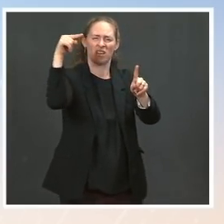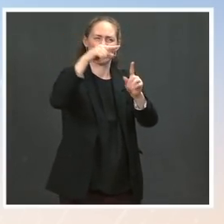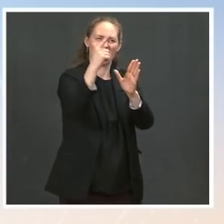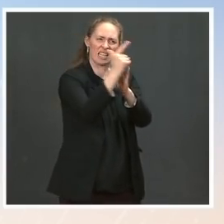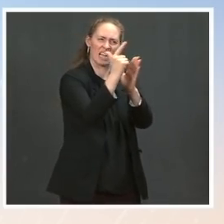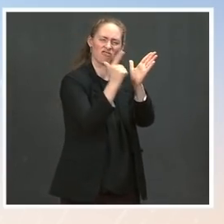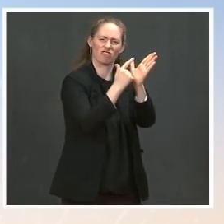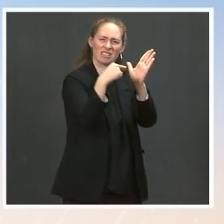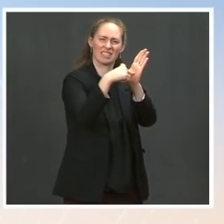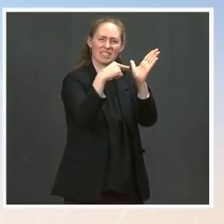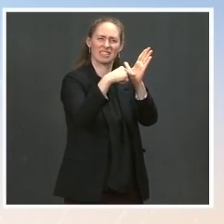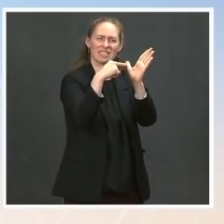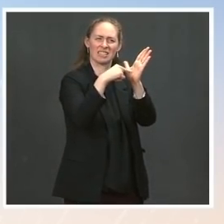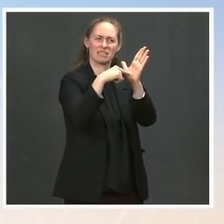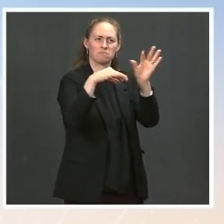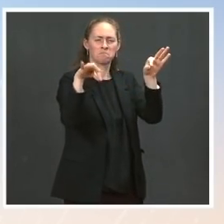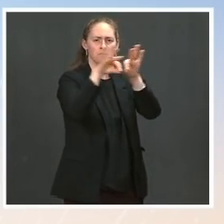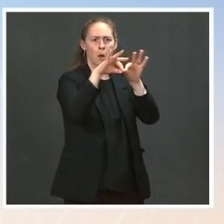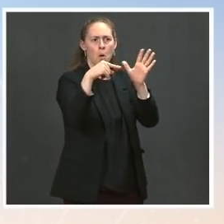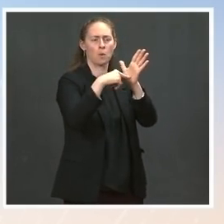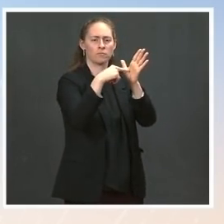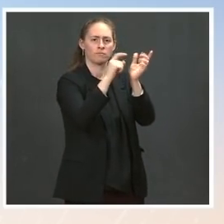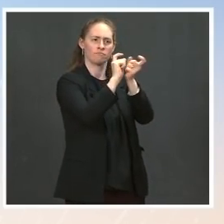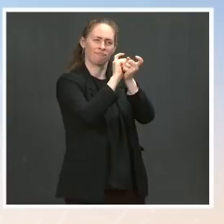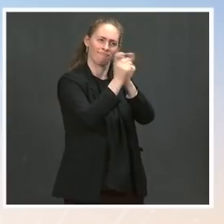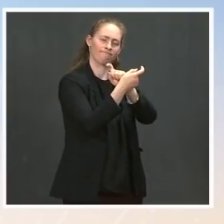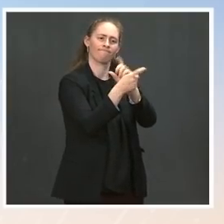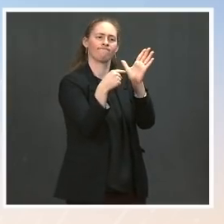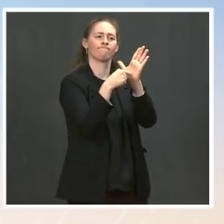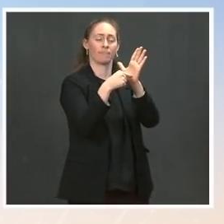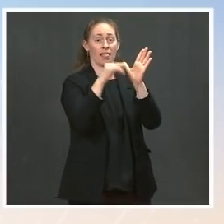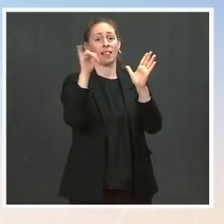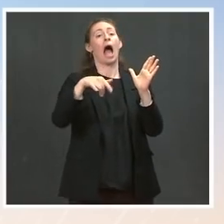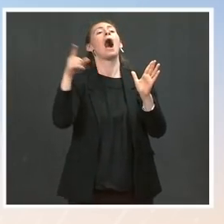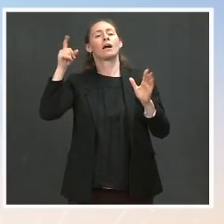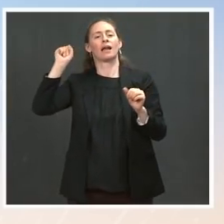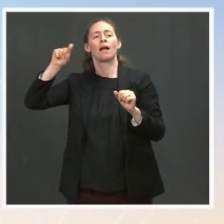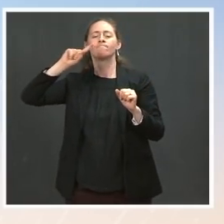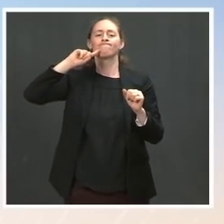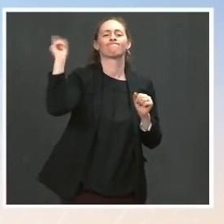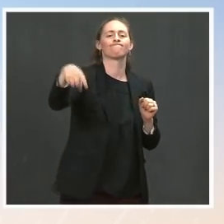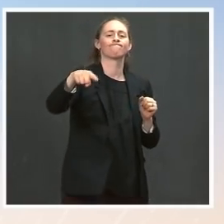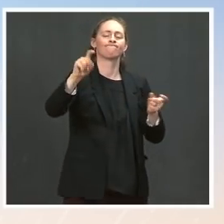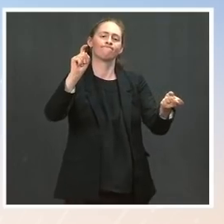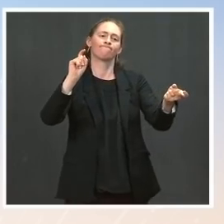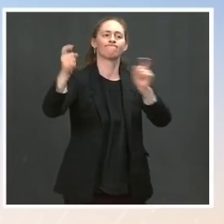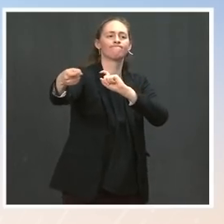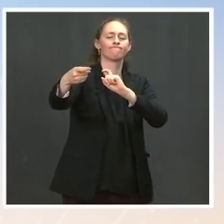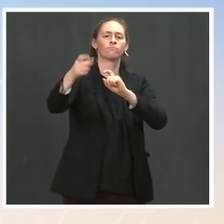and he certainly will use the power of his presidency to move it forward. The Press: And you mentioned that civil rights groups